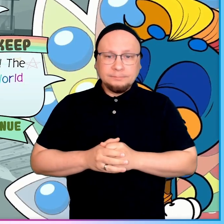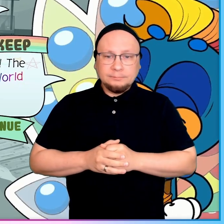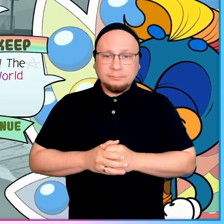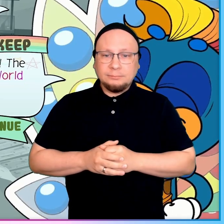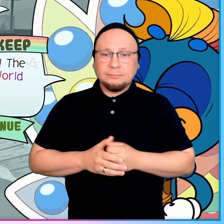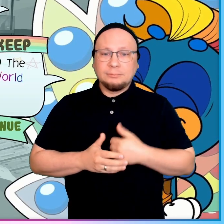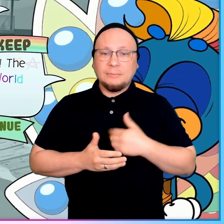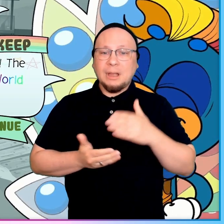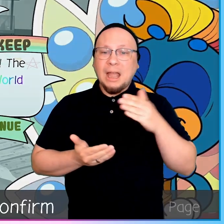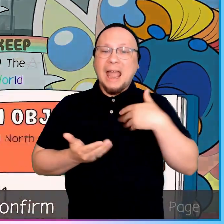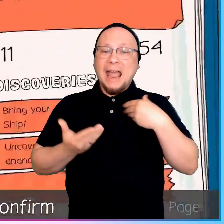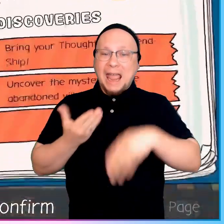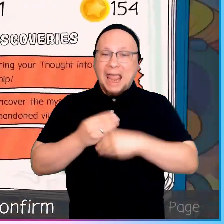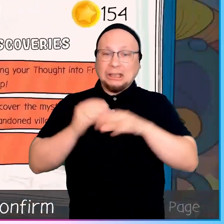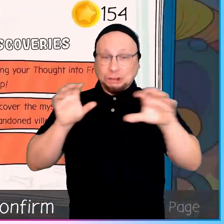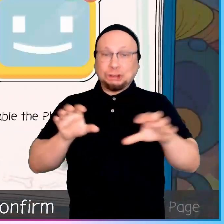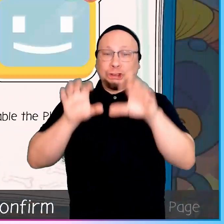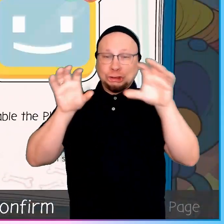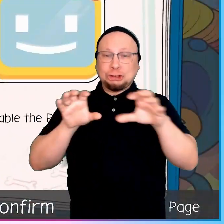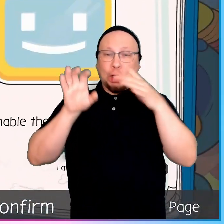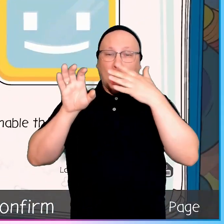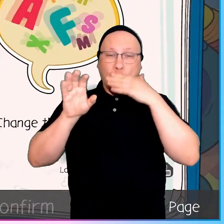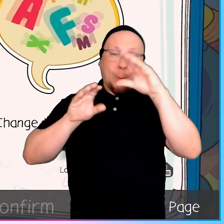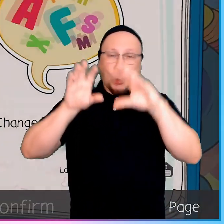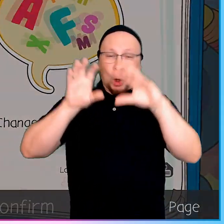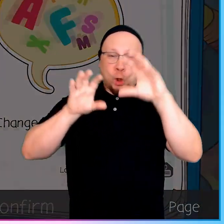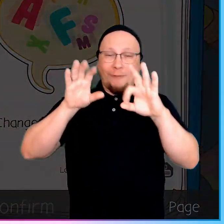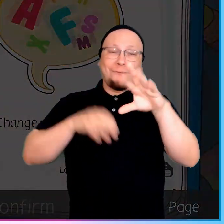with a lot of animations and effects. However, we know this can make the